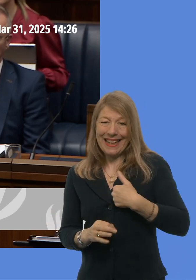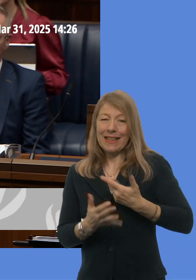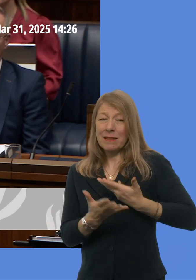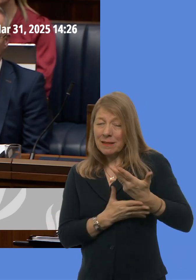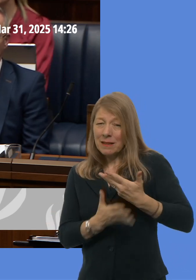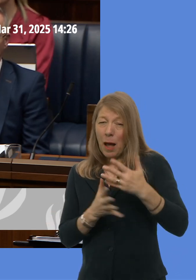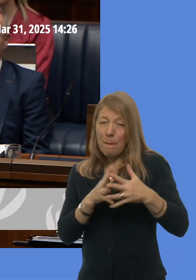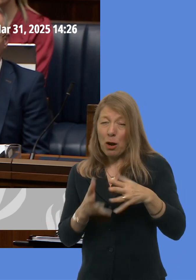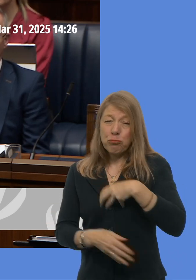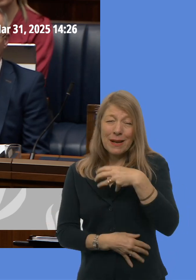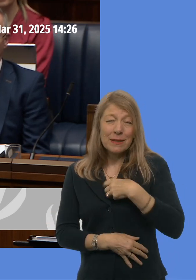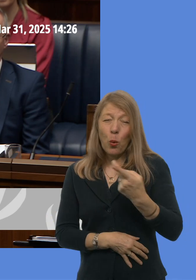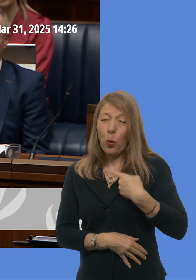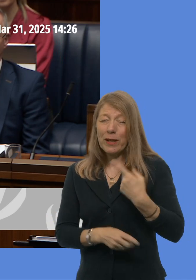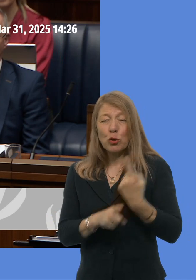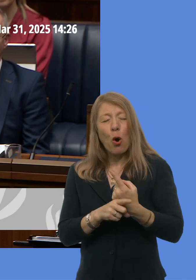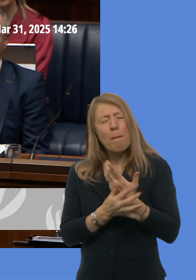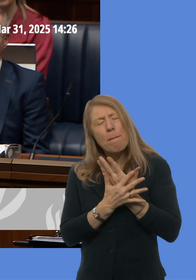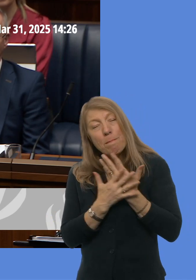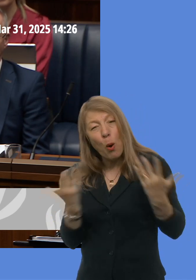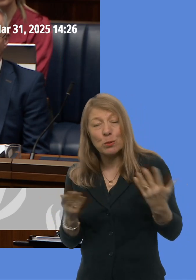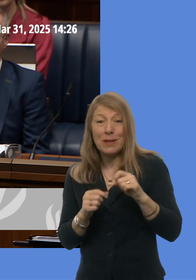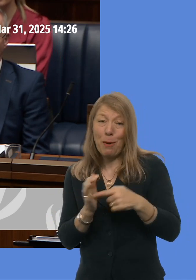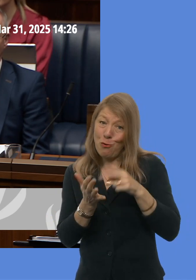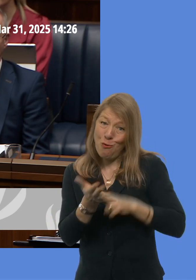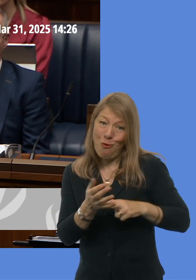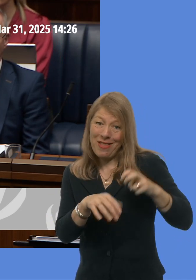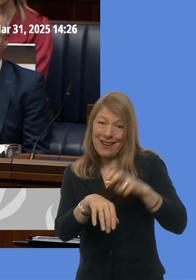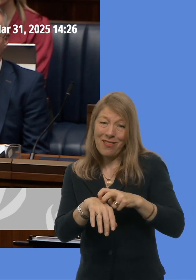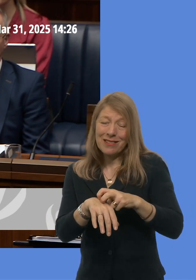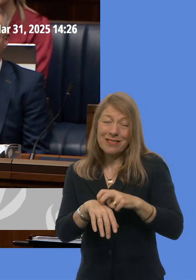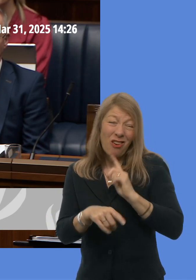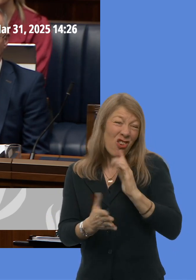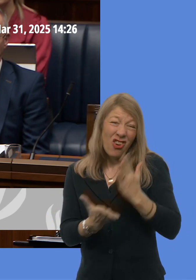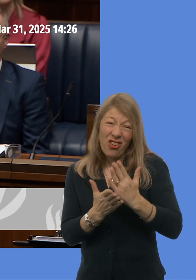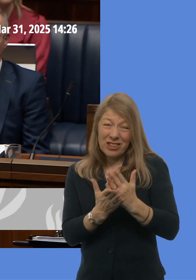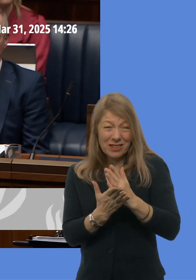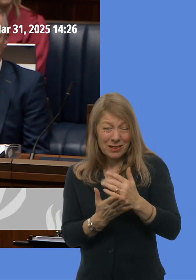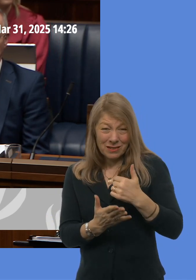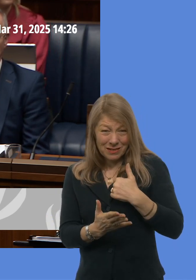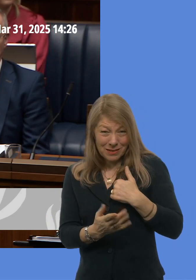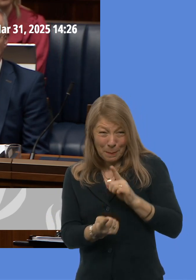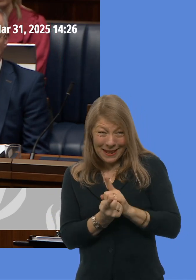You do not always get many opportunities to do so at that particular level, so I wanted to make sure that our voice was